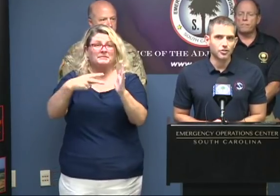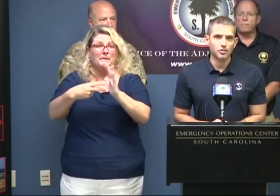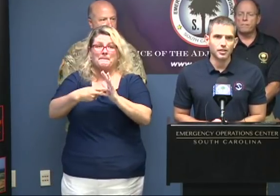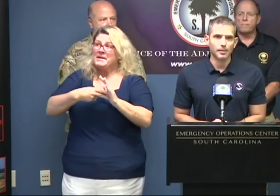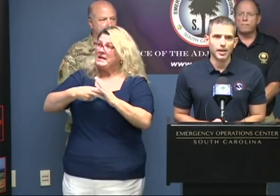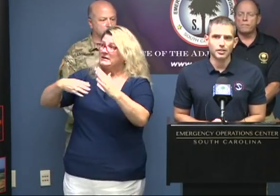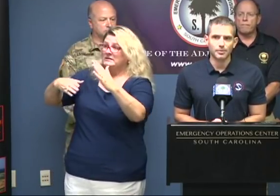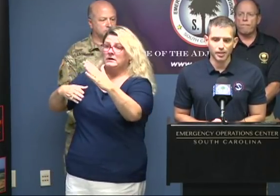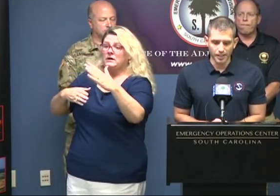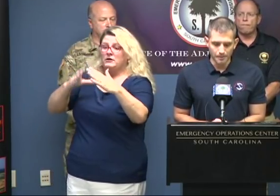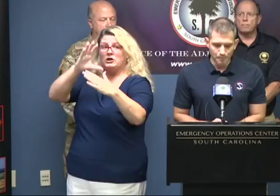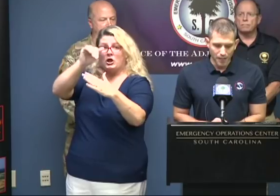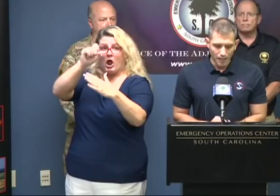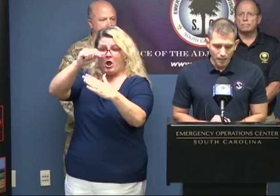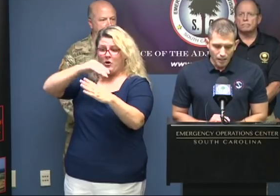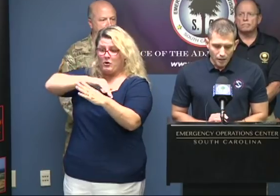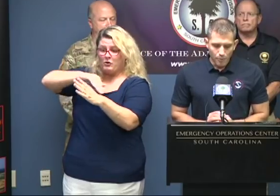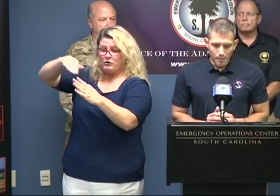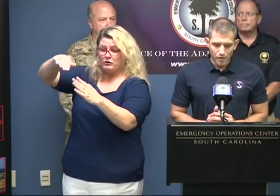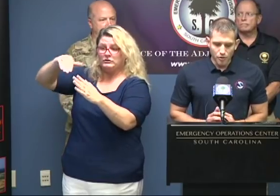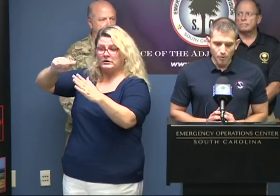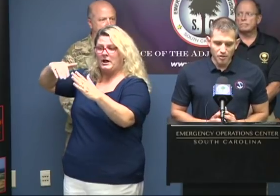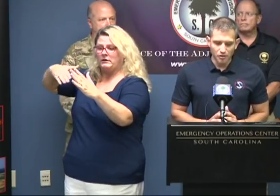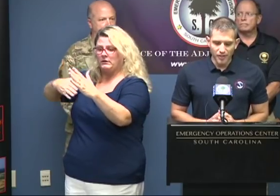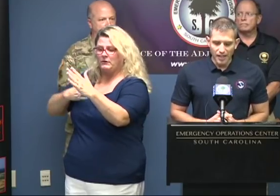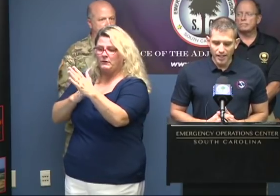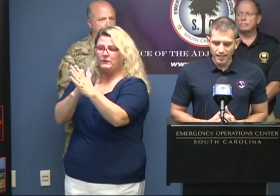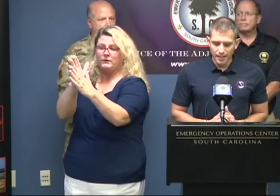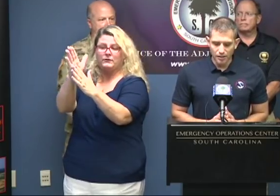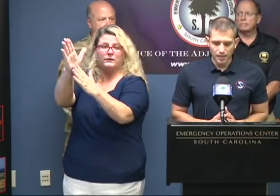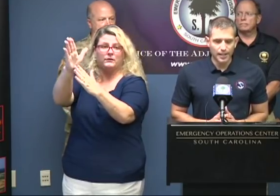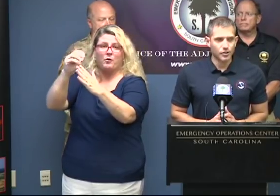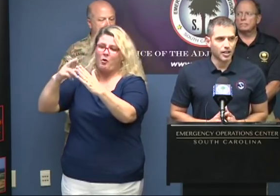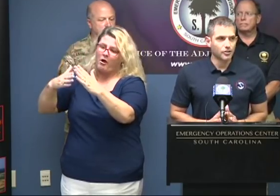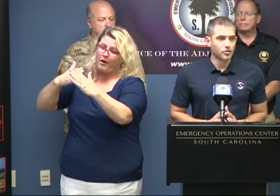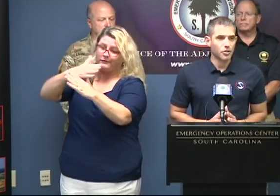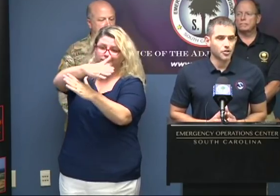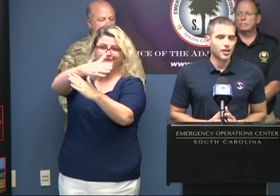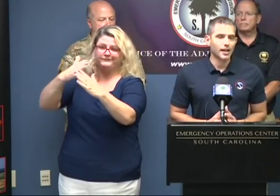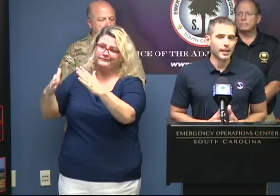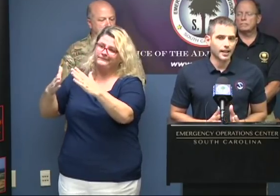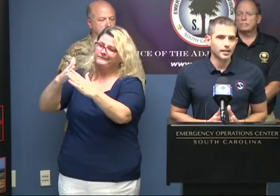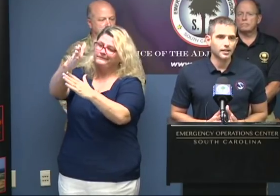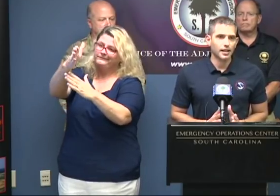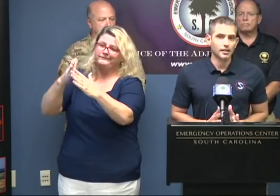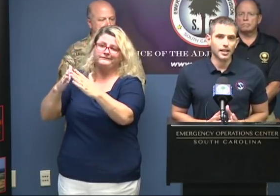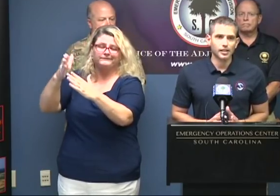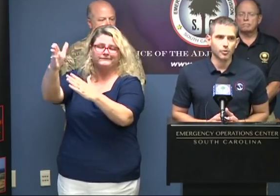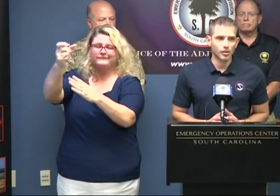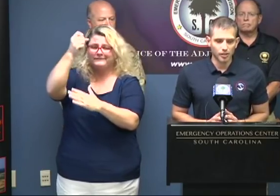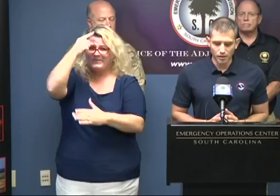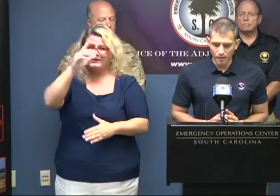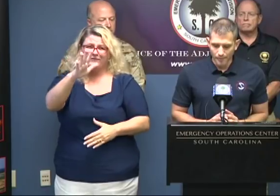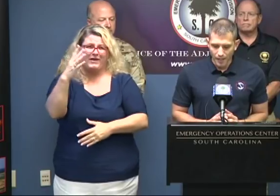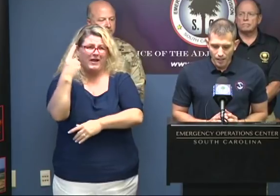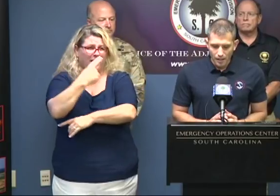is still a possibility. Remember the storm is still five days out, and changes to the track can and likely will occur.